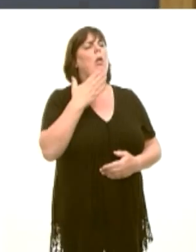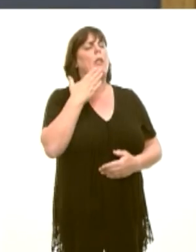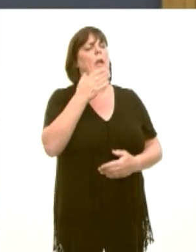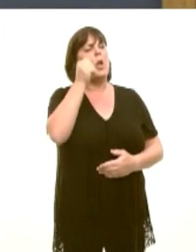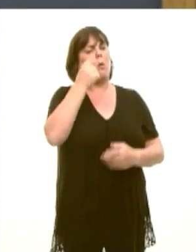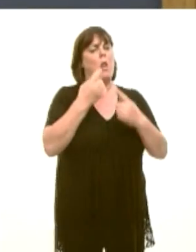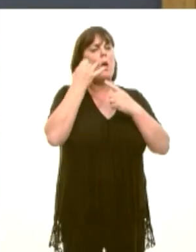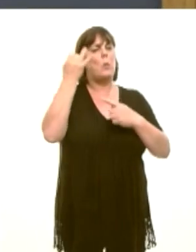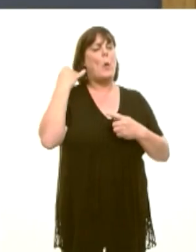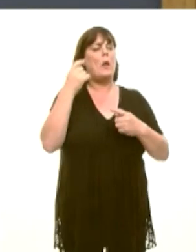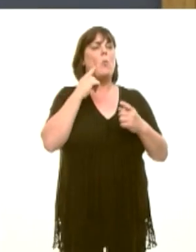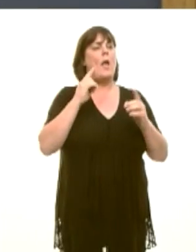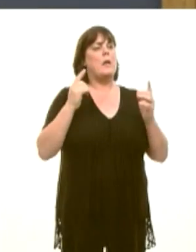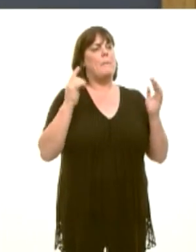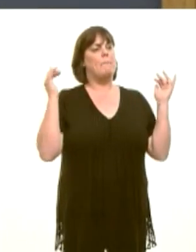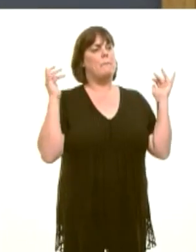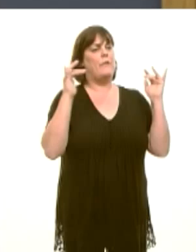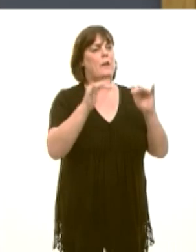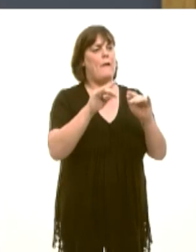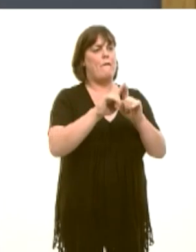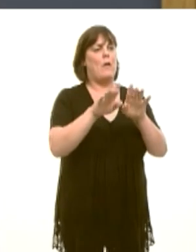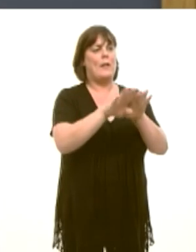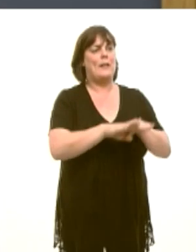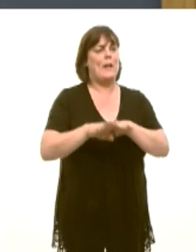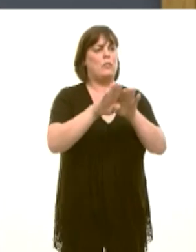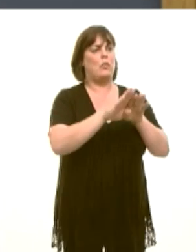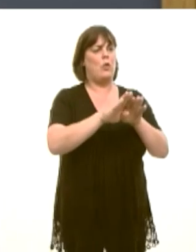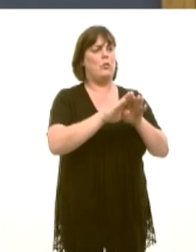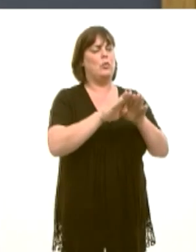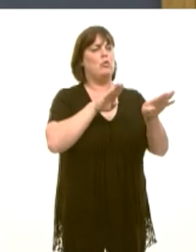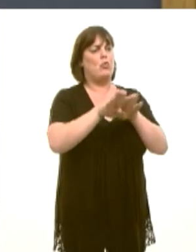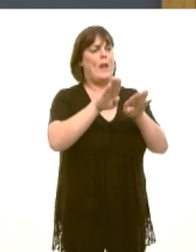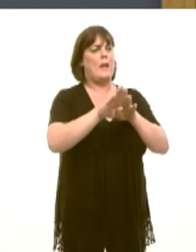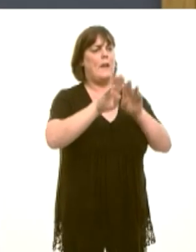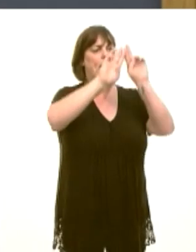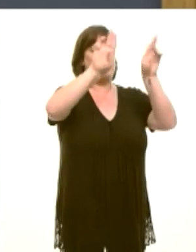here on behalf of the National Training Federation for Wales, whose members play a major part